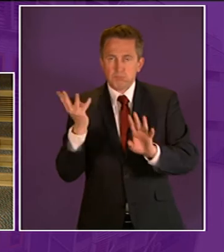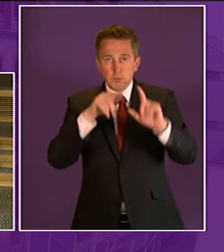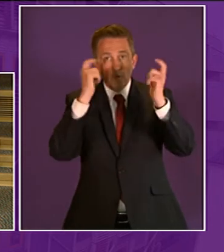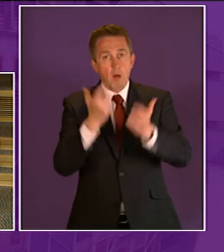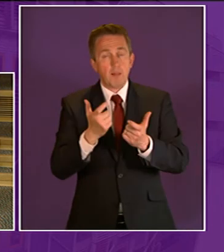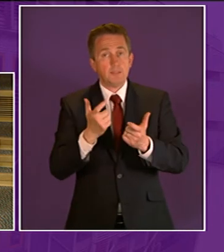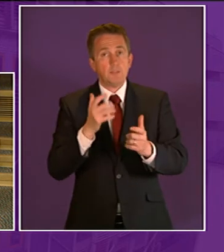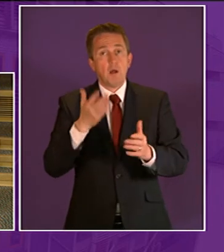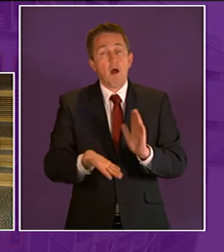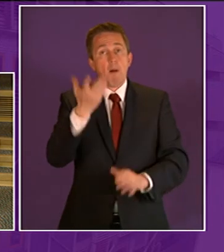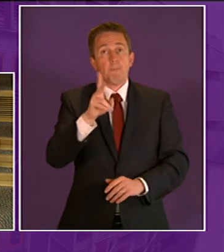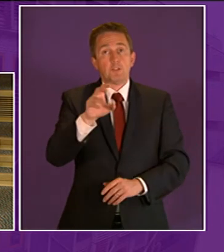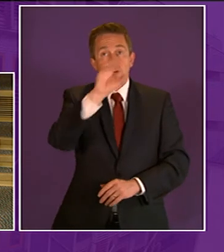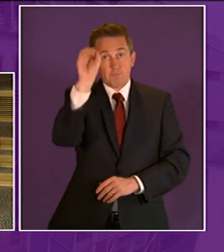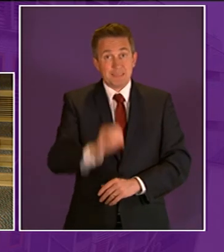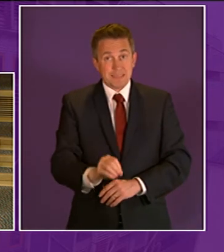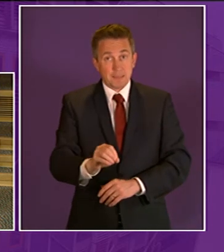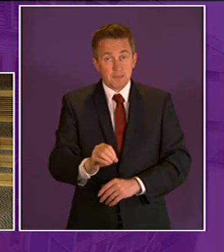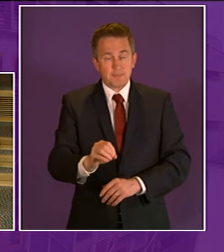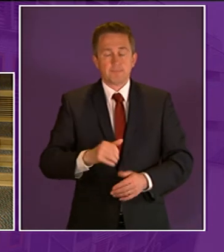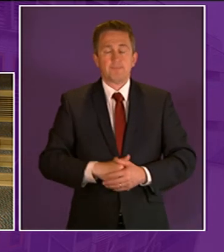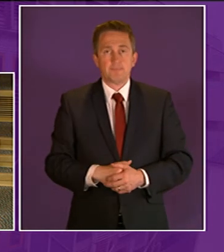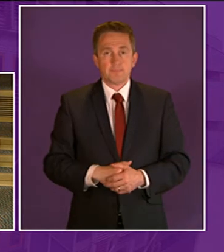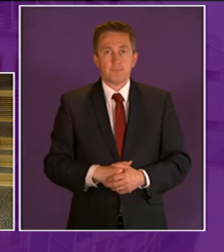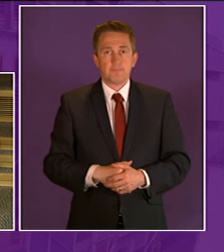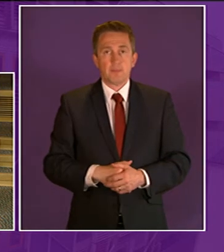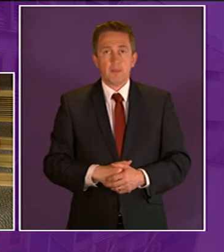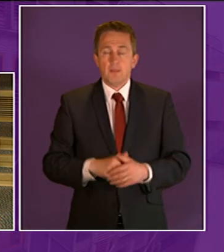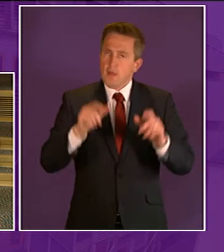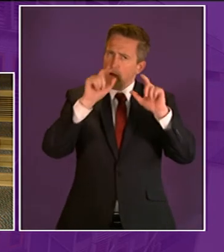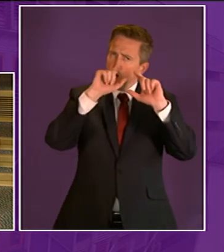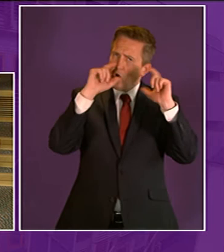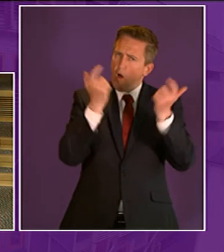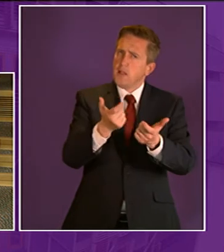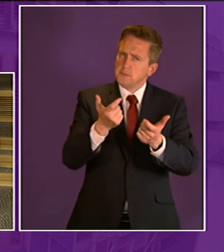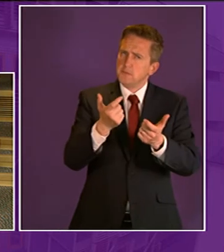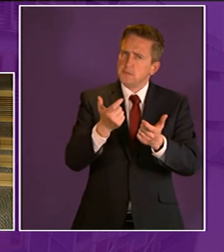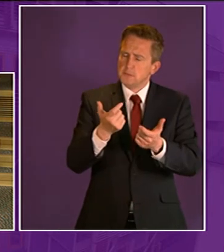than 12 per cent over the same period. Our colleges play a key role in our success in higher education.